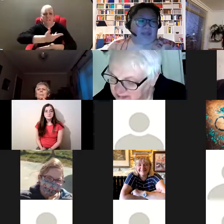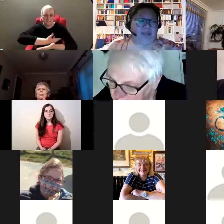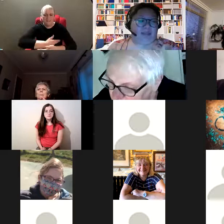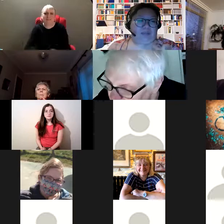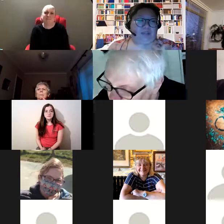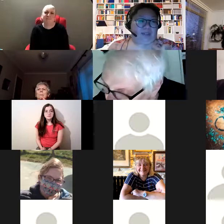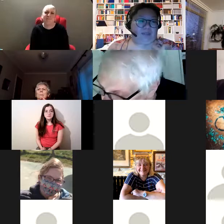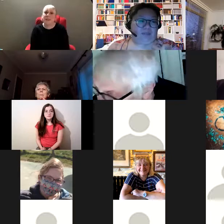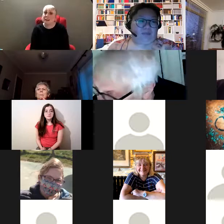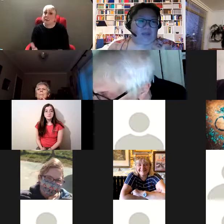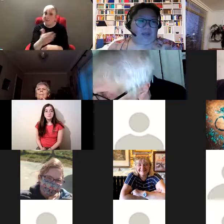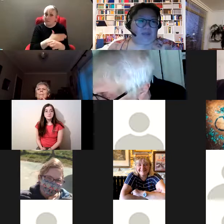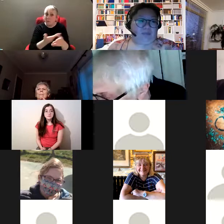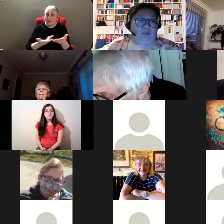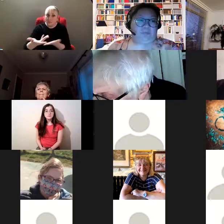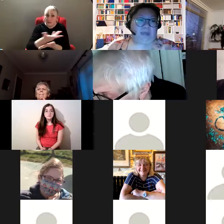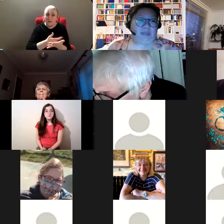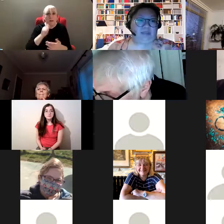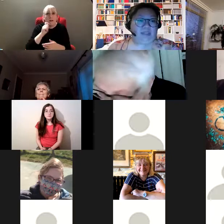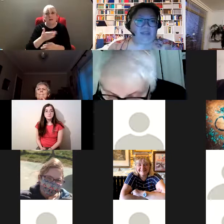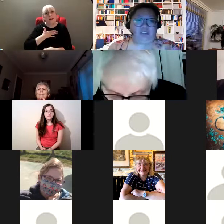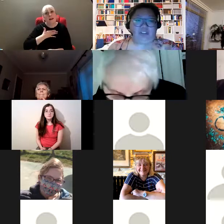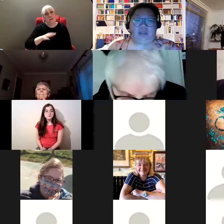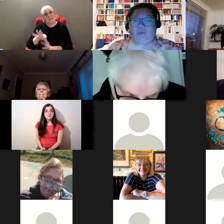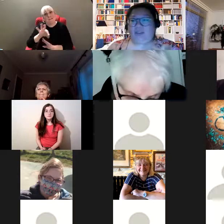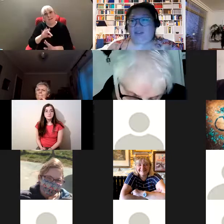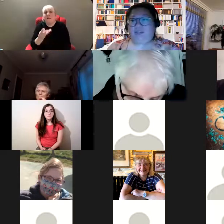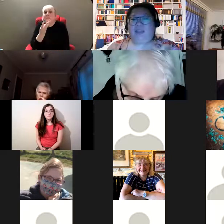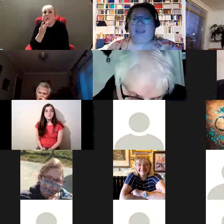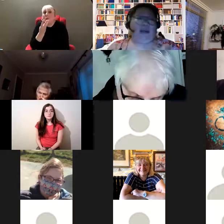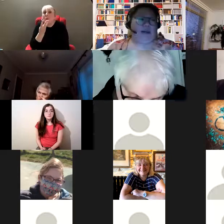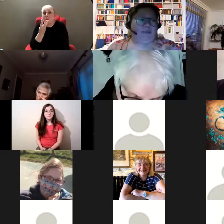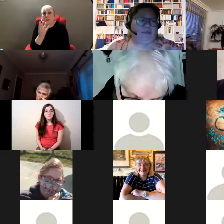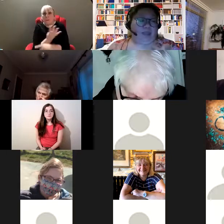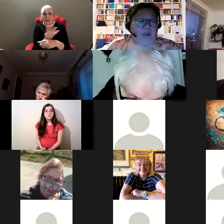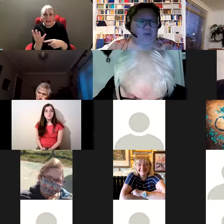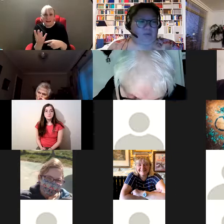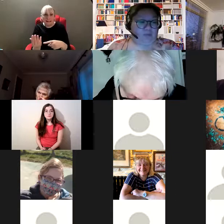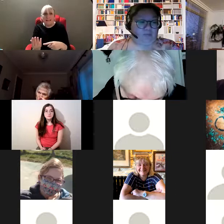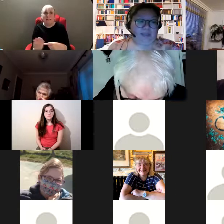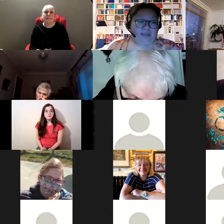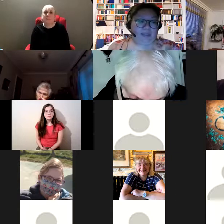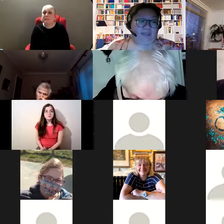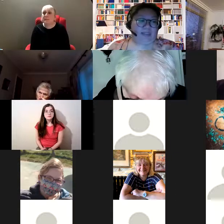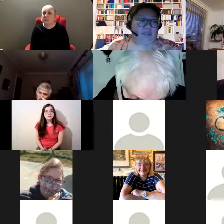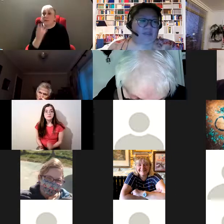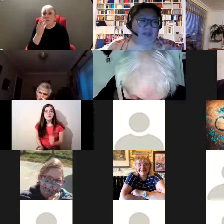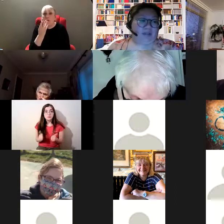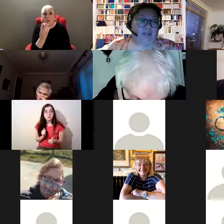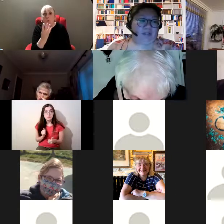i would like to invite our fourth panelist to share with us um our fourth panelist is harry